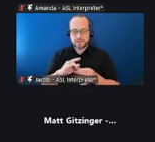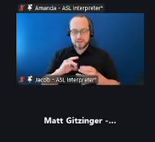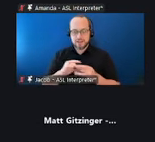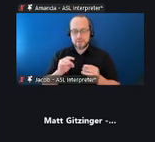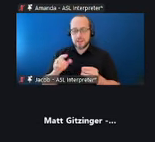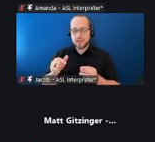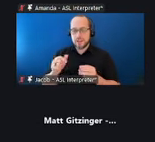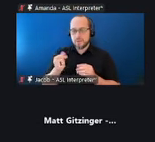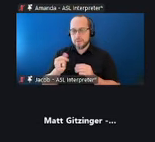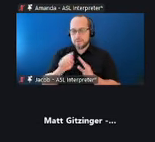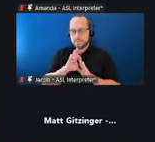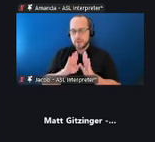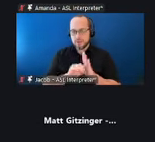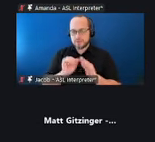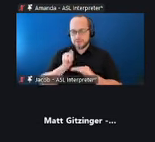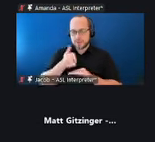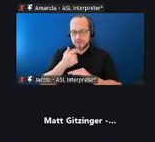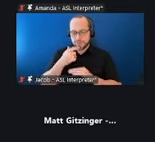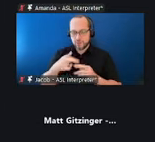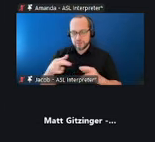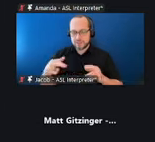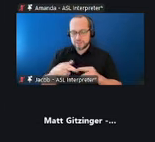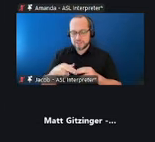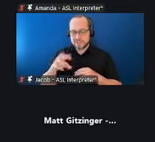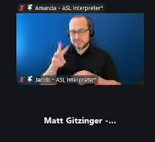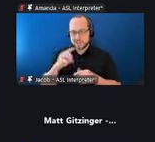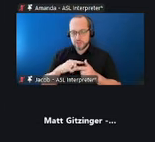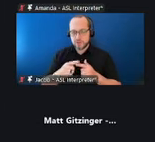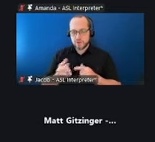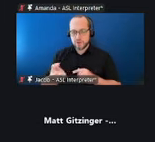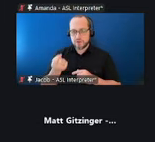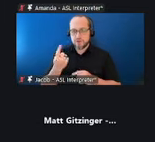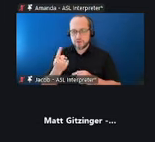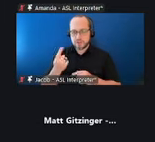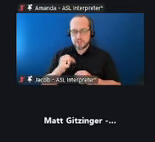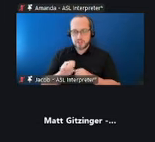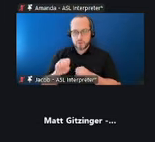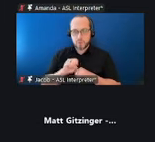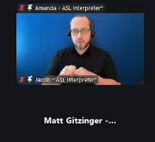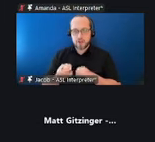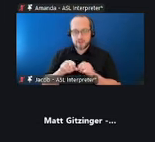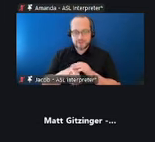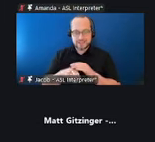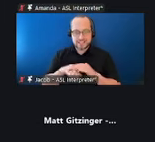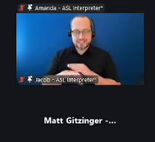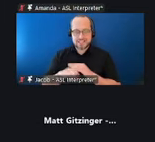setting the stage for region six and then you'll understand the work of access and why we are so